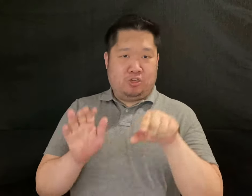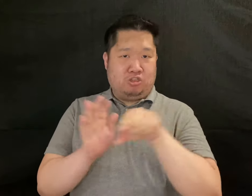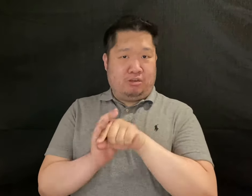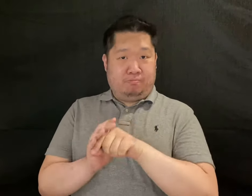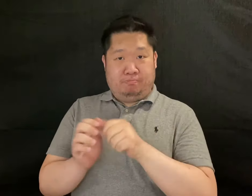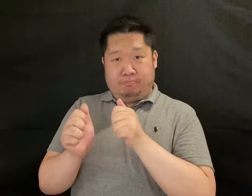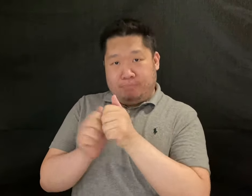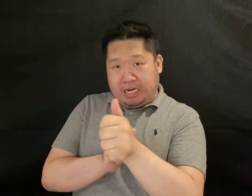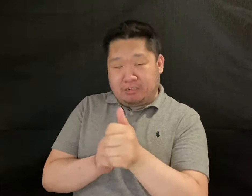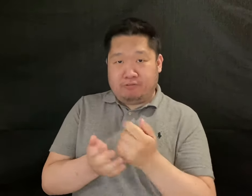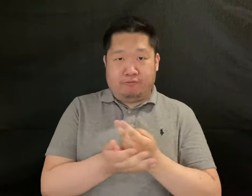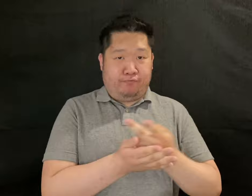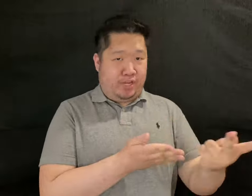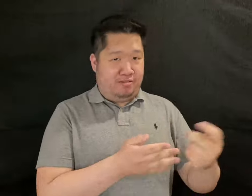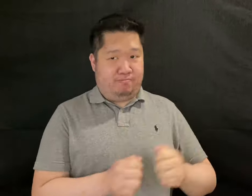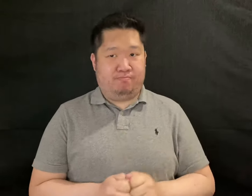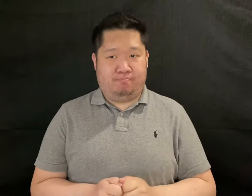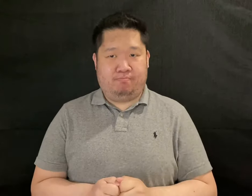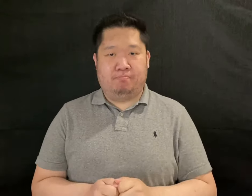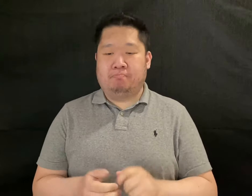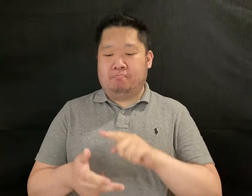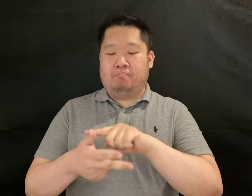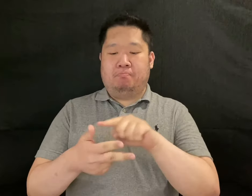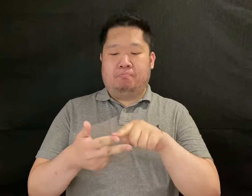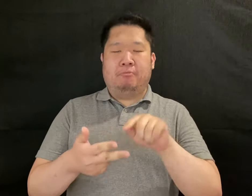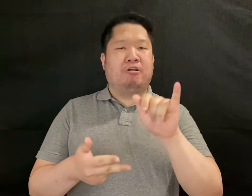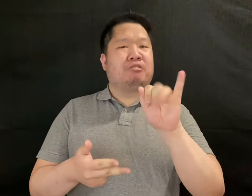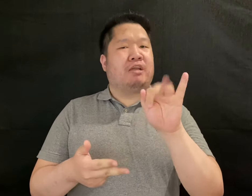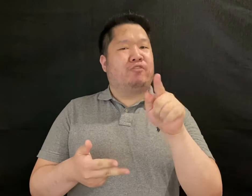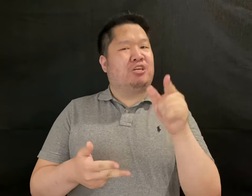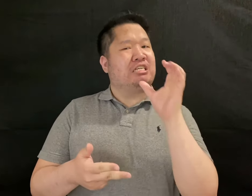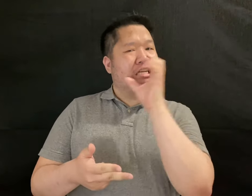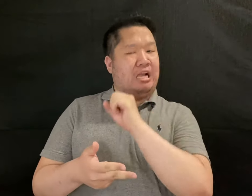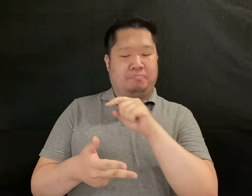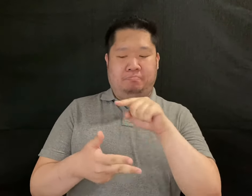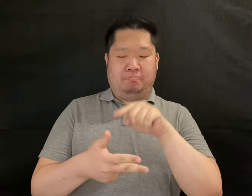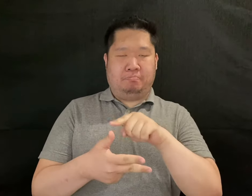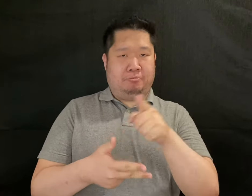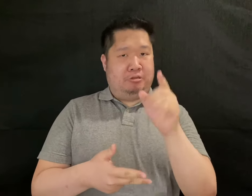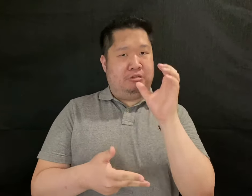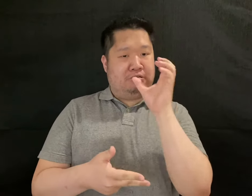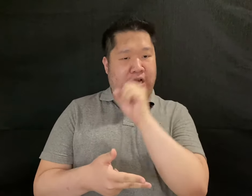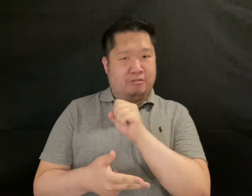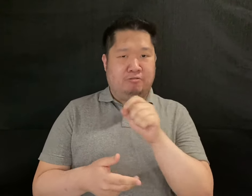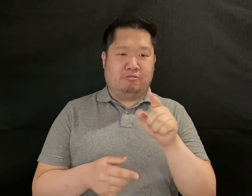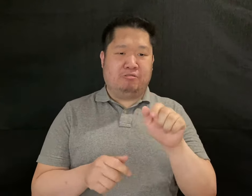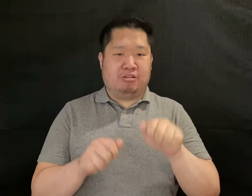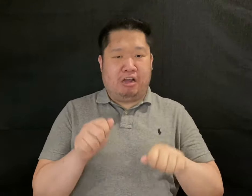Grade it pass or fail. If you have to guess whether to